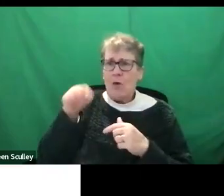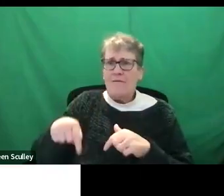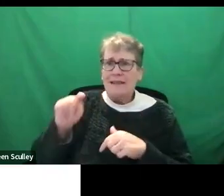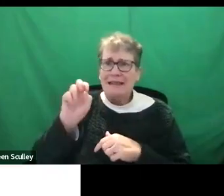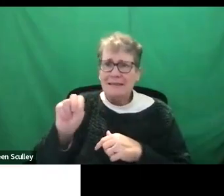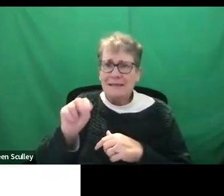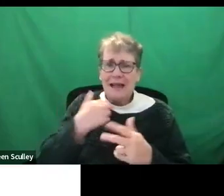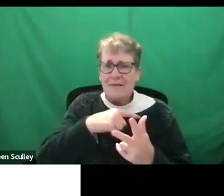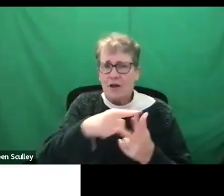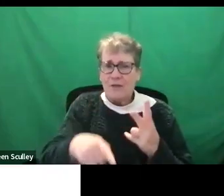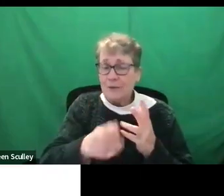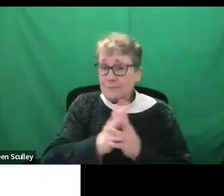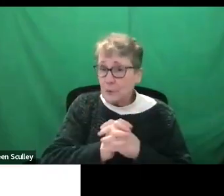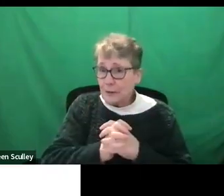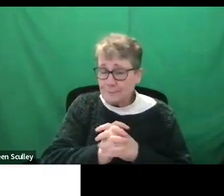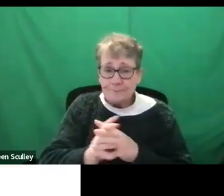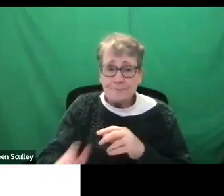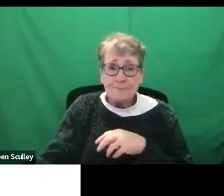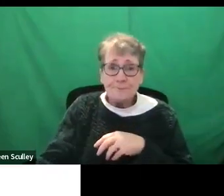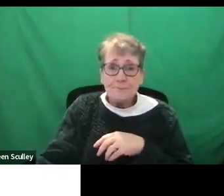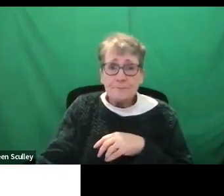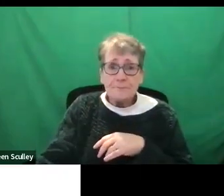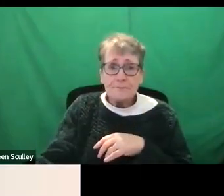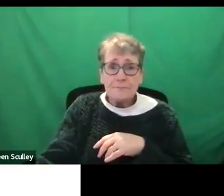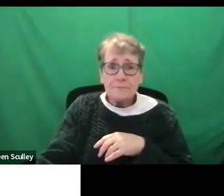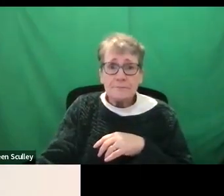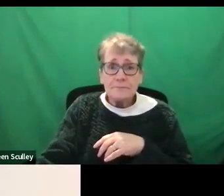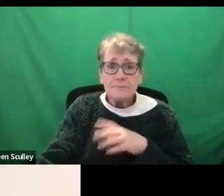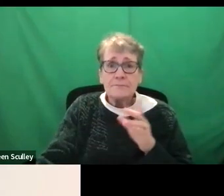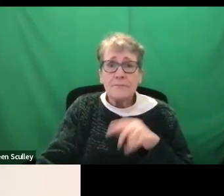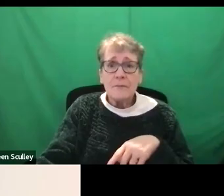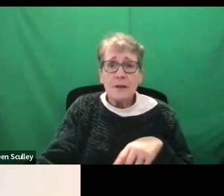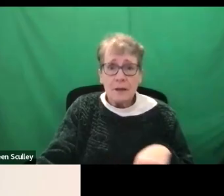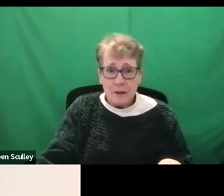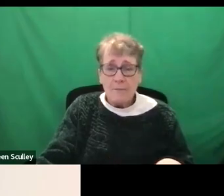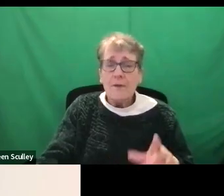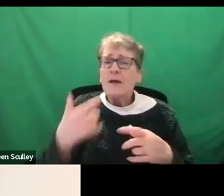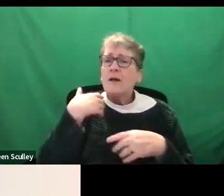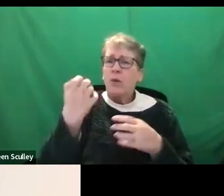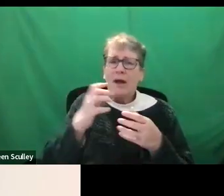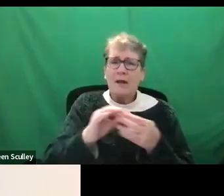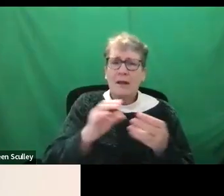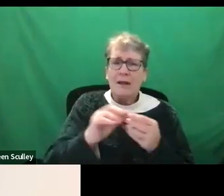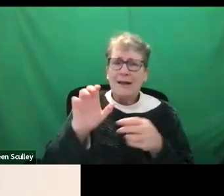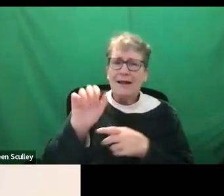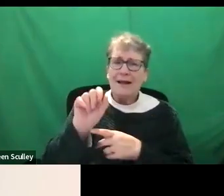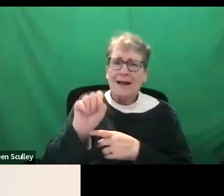There may not be these resources in other states, but we know for certain that we have it here in Tennessee.